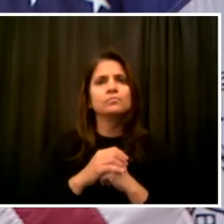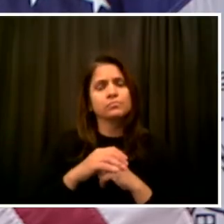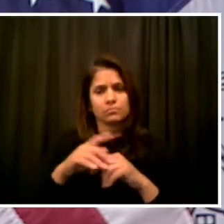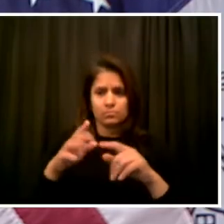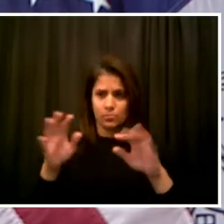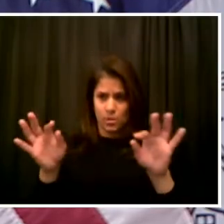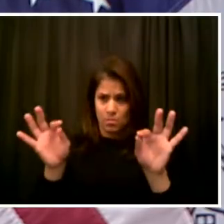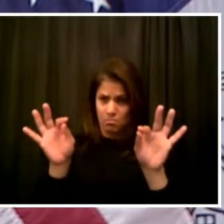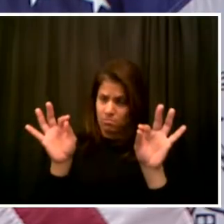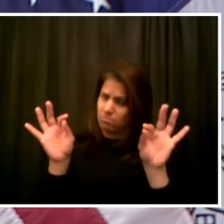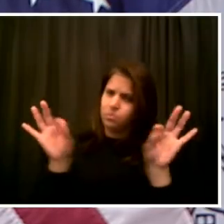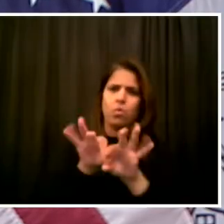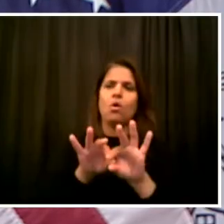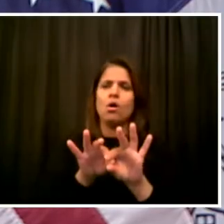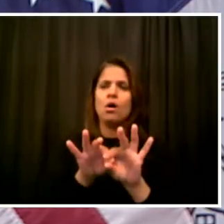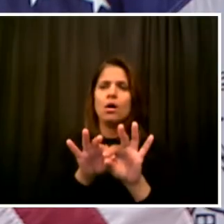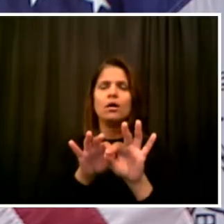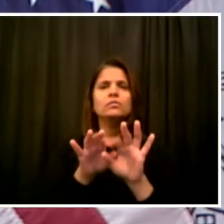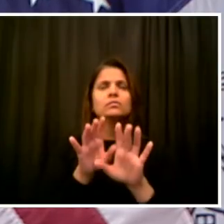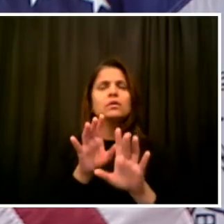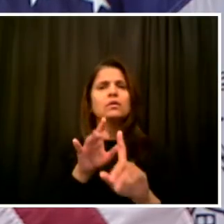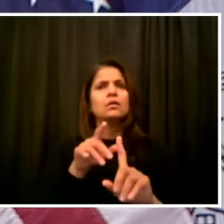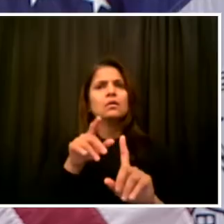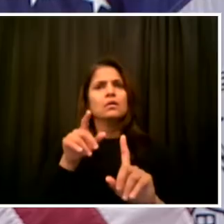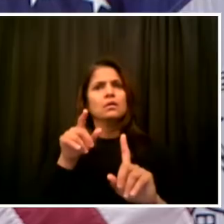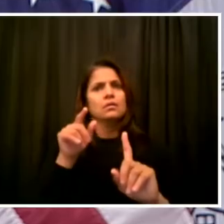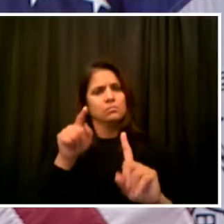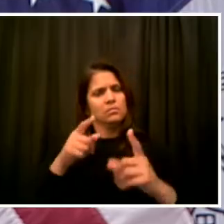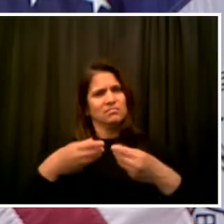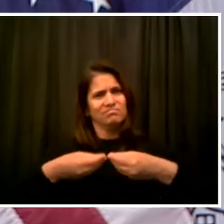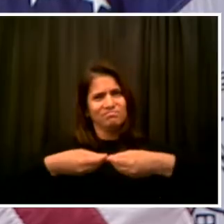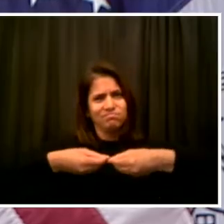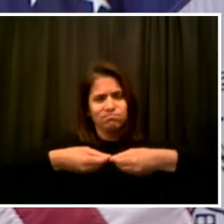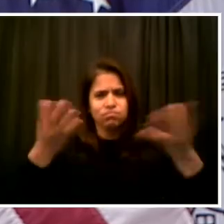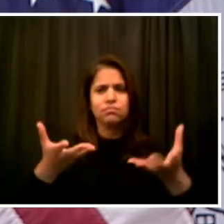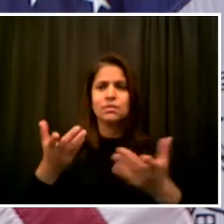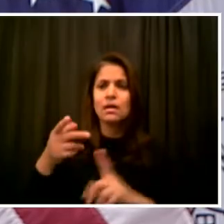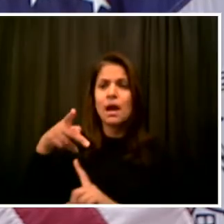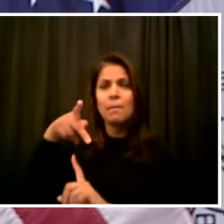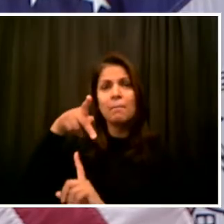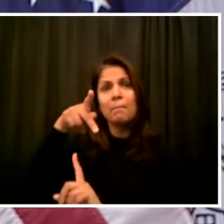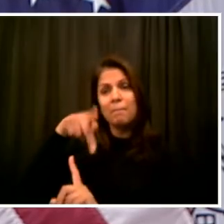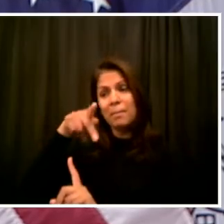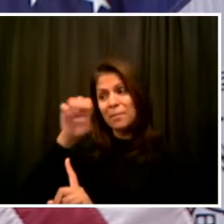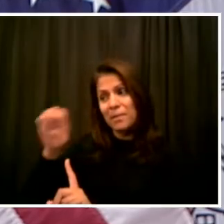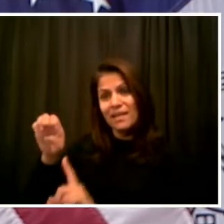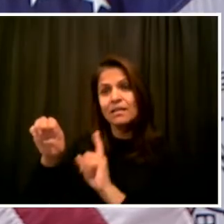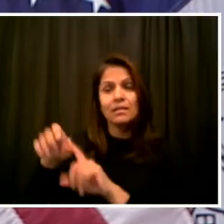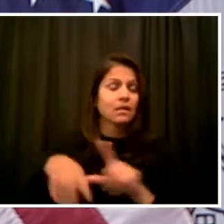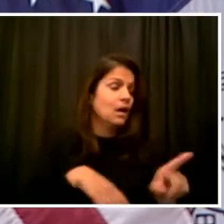TO DO WAS FIGURE OUT A WAY TO DISTRIBUE T AIFRL Y. TRHEEA WS NO WAY OF CHOOSING AMONG